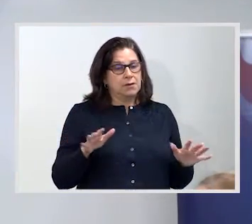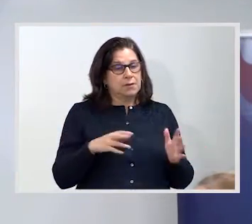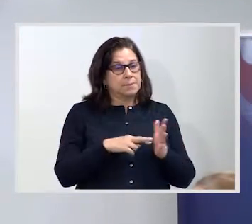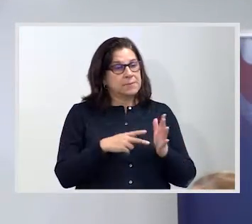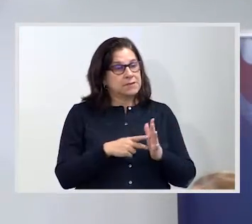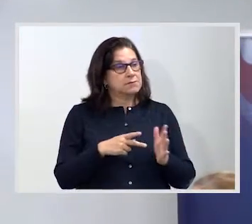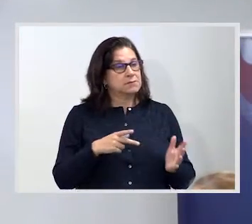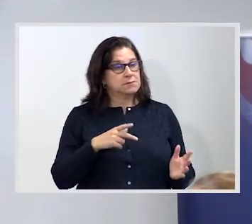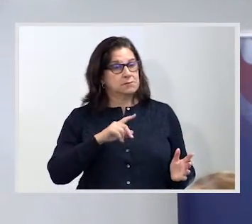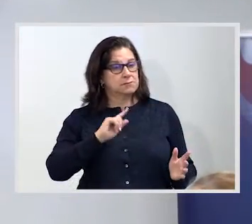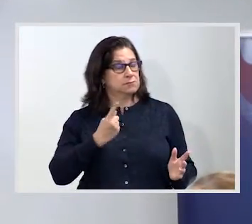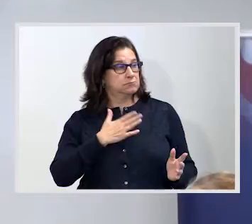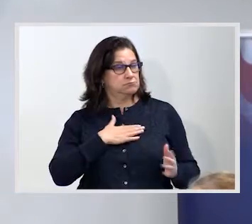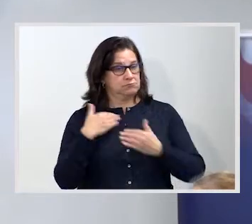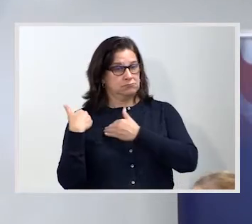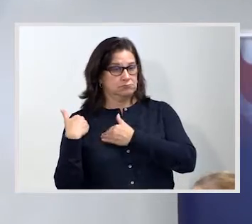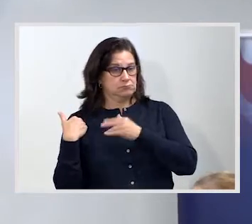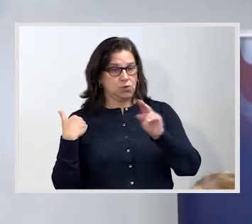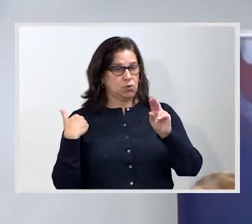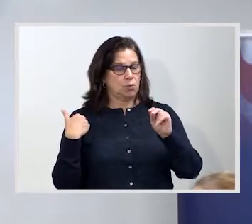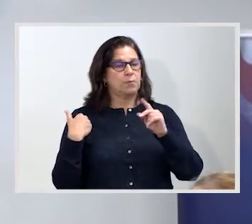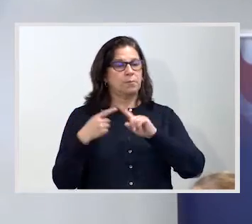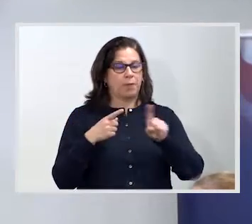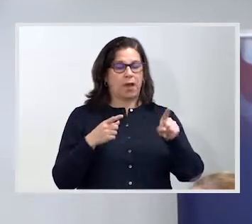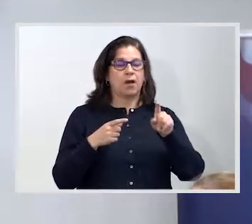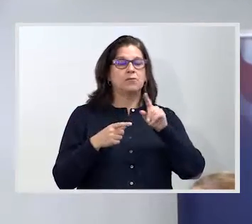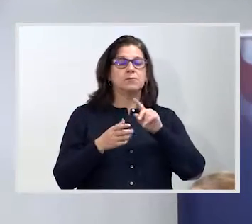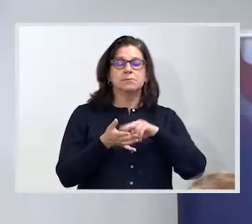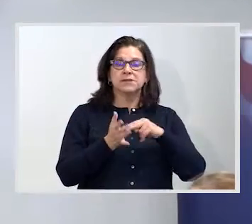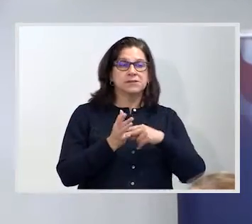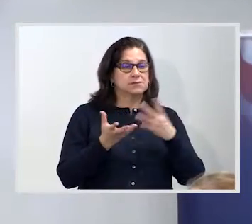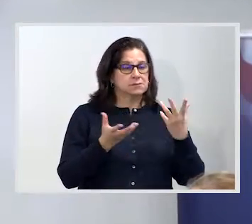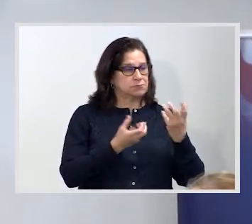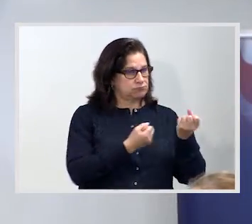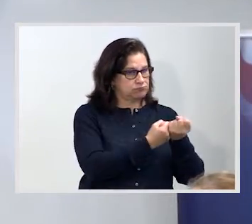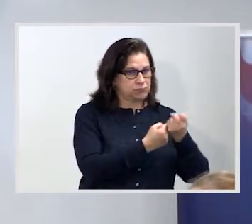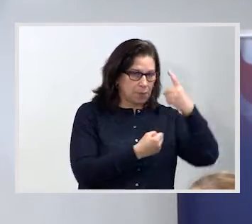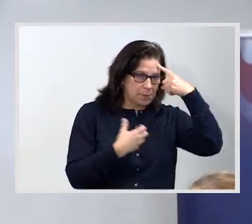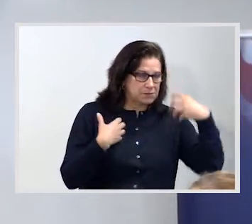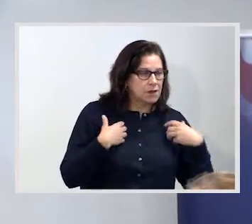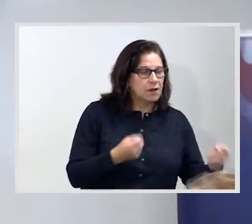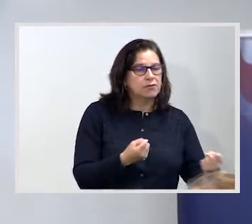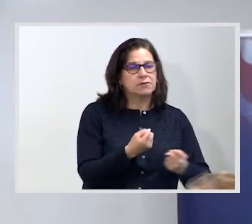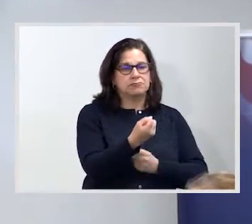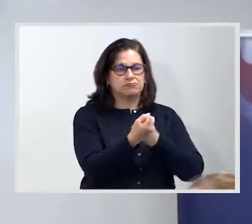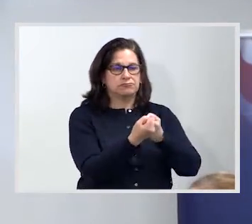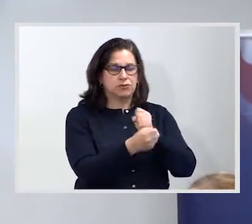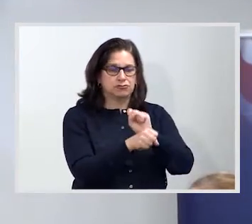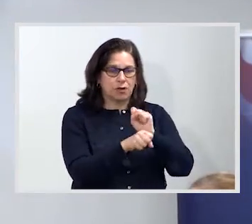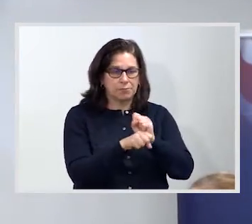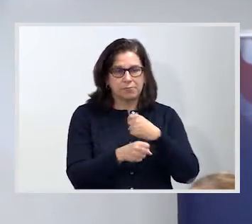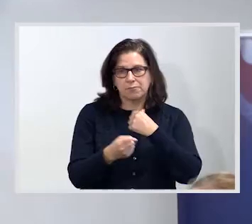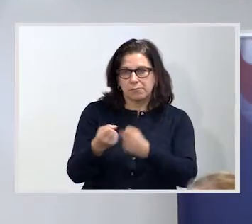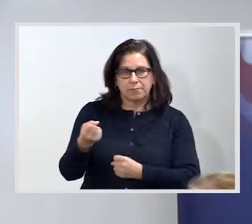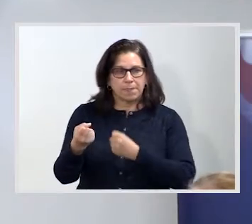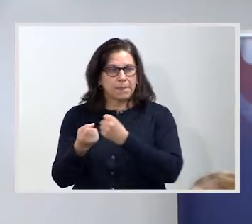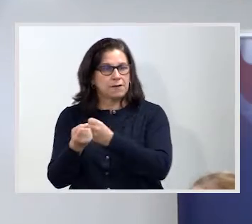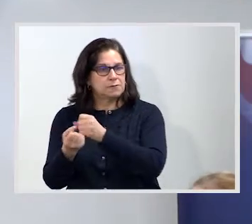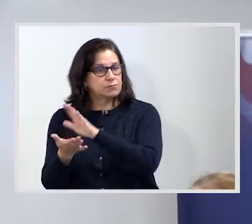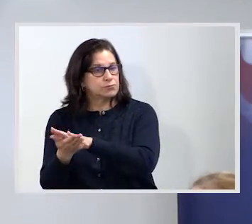SERVICES, IN JOBS, INTO SCHOOLS. I REALLY DO SEE A CONNECTION BETWEEN THE TWO, BUT I'M NOT HERE TO TALK ABOUT THEIR CLUSTERS. I'M HERE TO TALK ABOUT MINE.